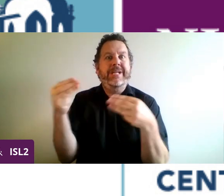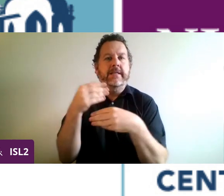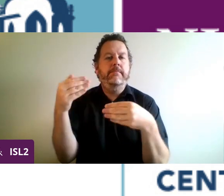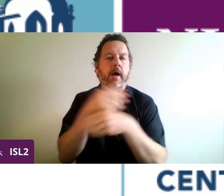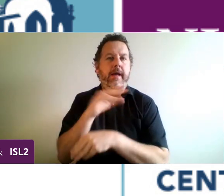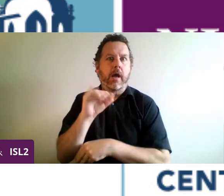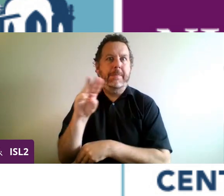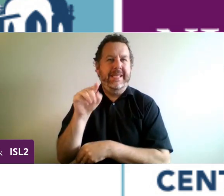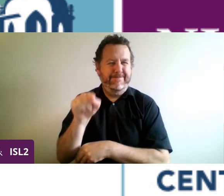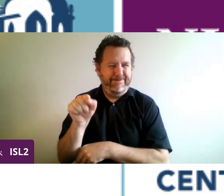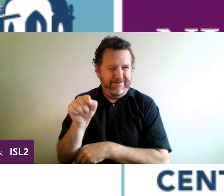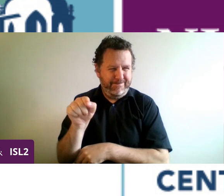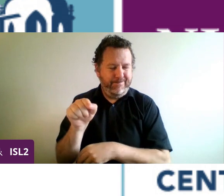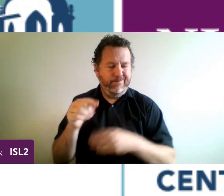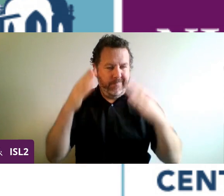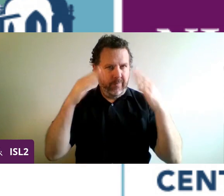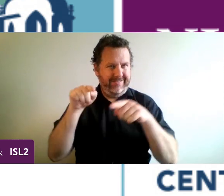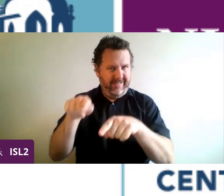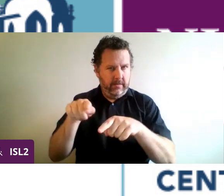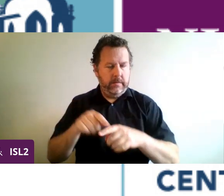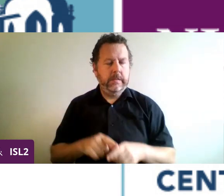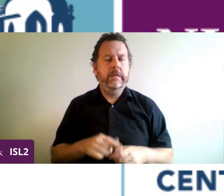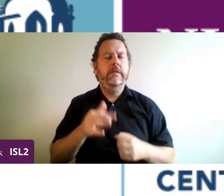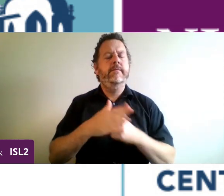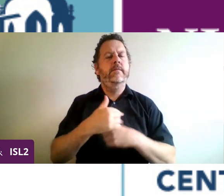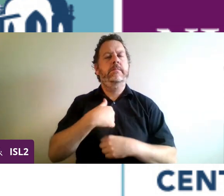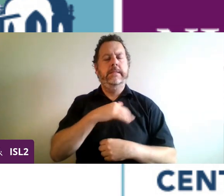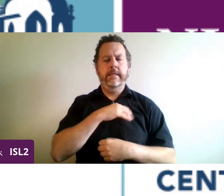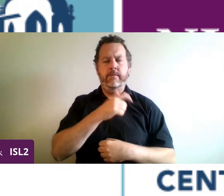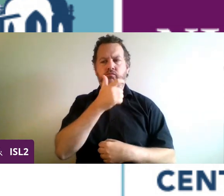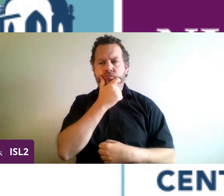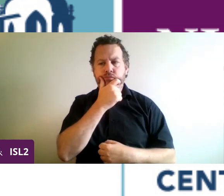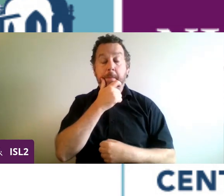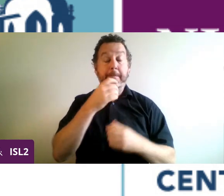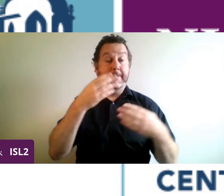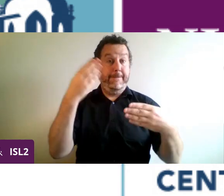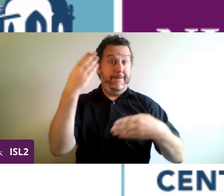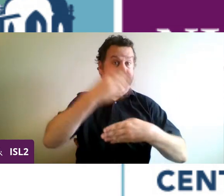I think one of the main barriers for access to Persons with Disabilities is twofold.